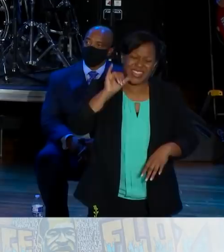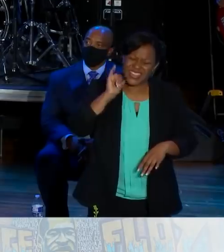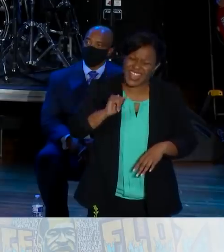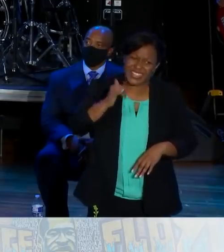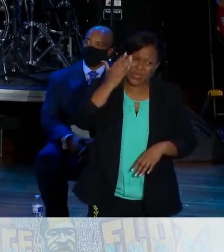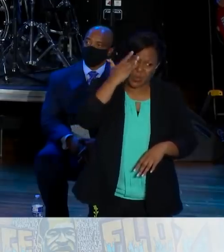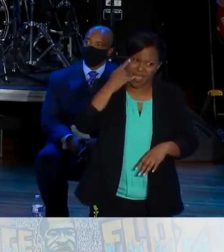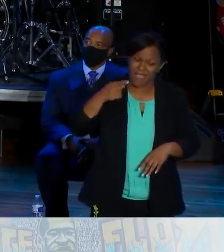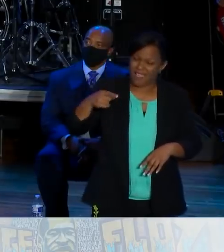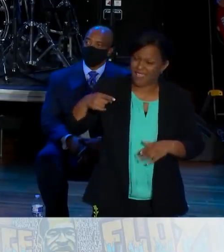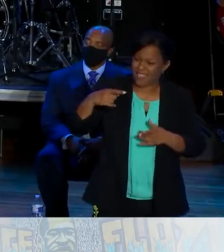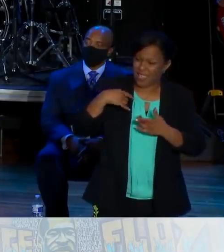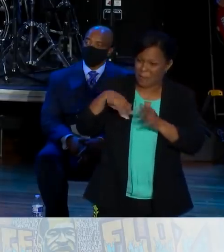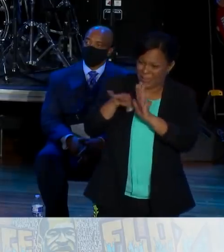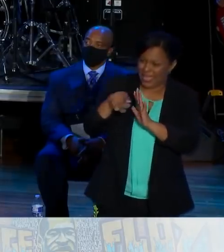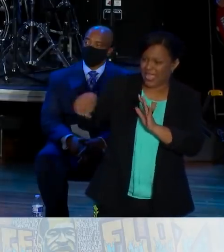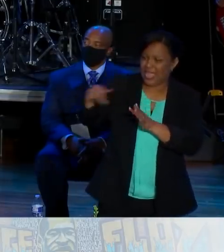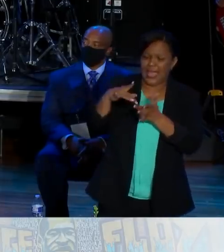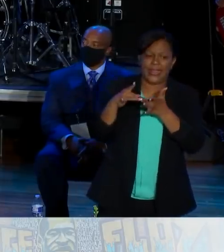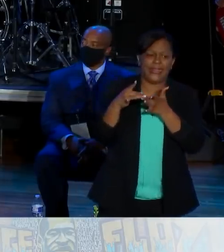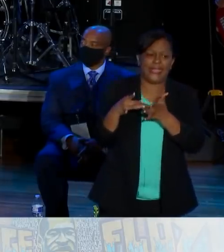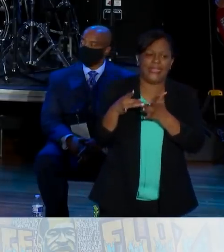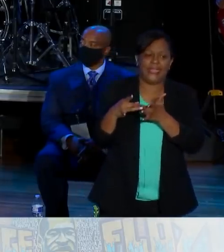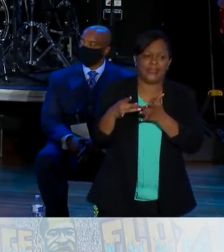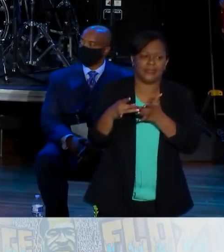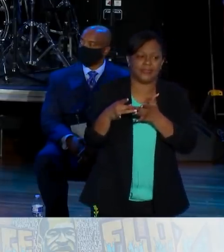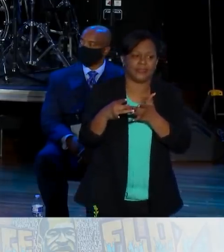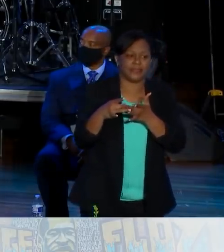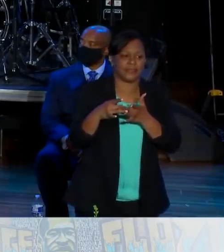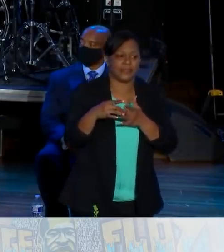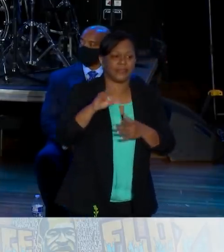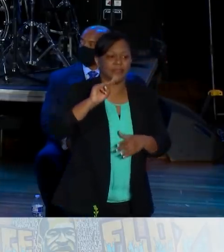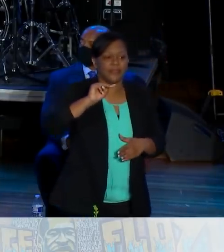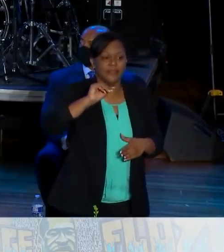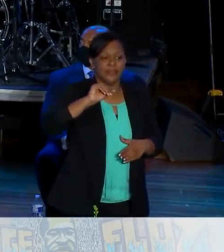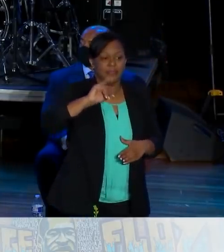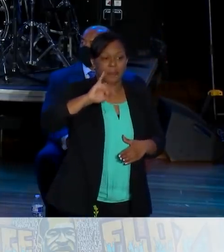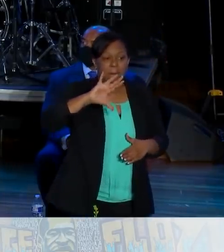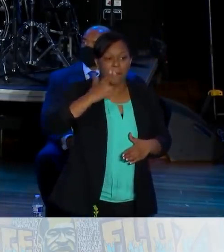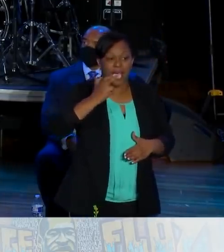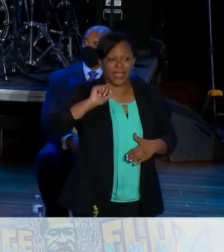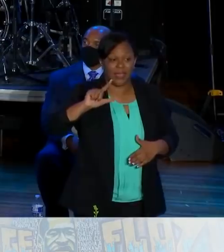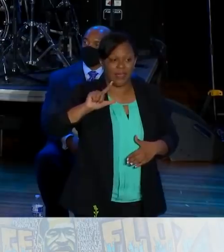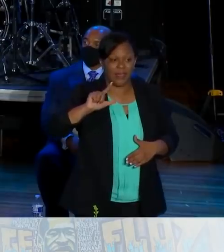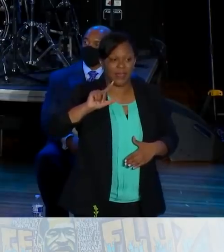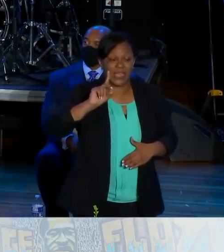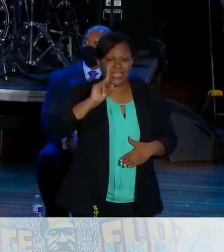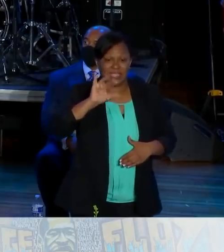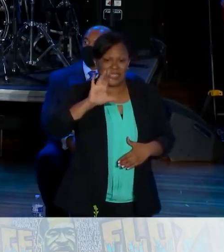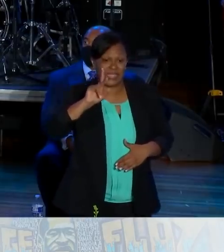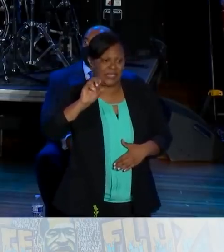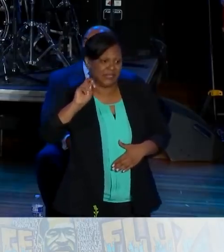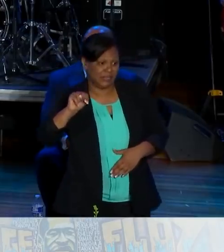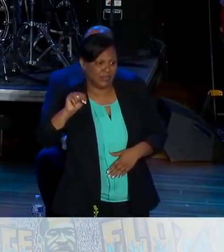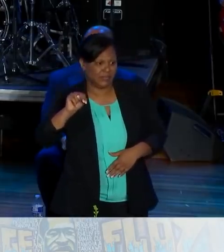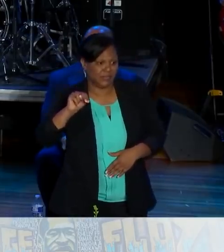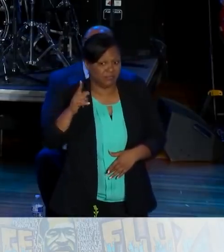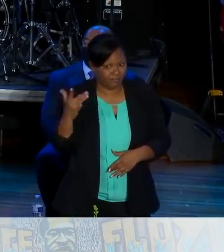THAT'S WHY I WANT THEM TO HELP LEAD THIS AND I WANT THEM, THEY'RE ONE OF THE GREATEST